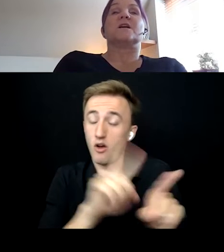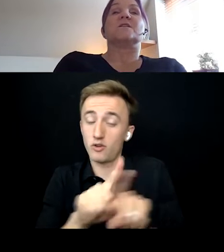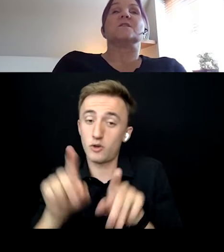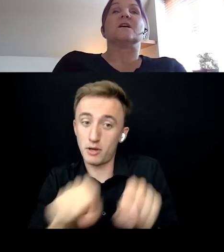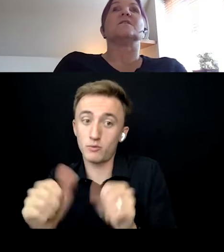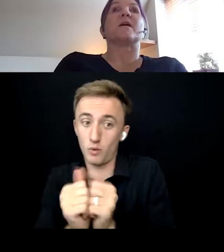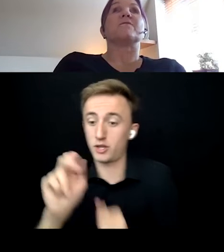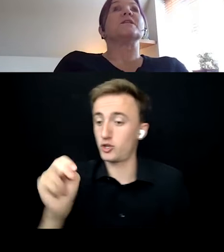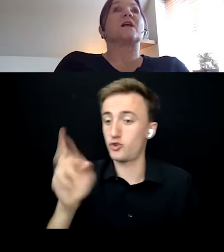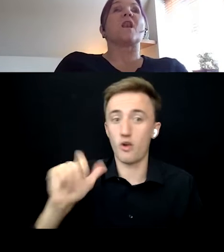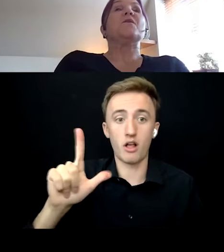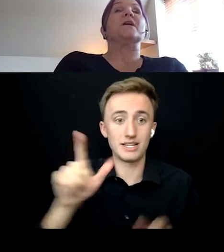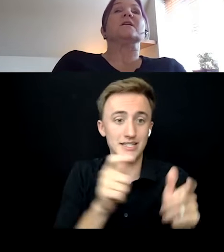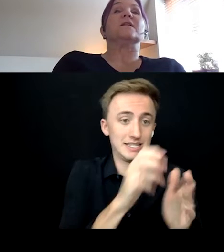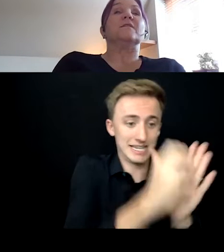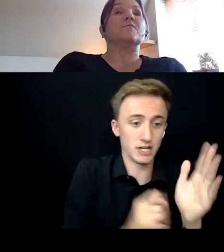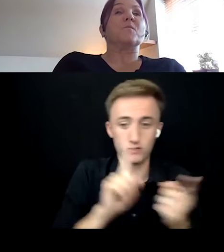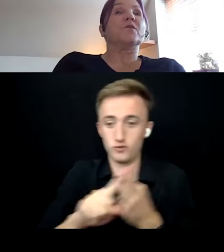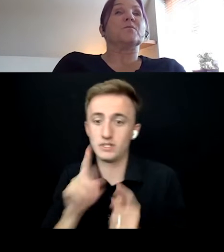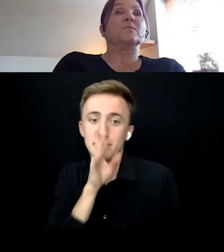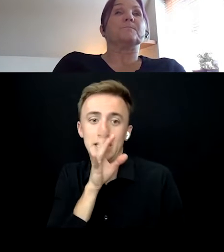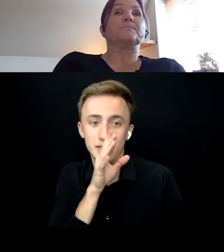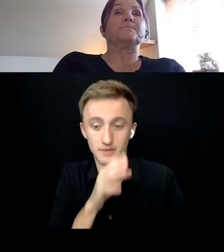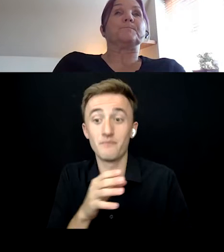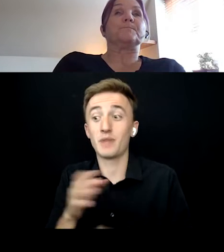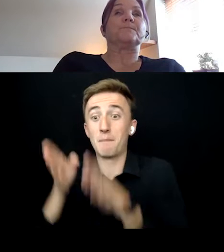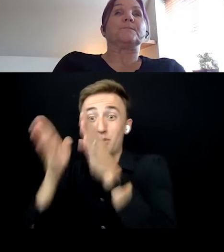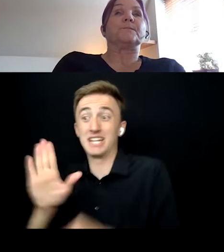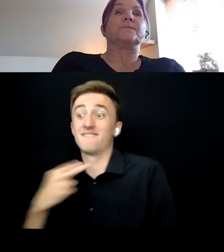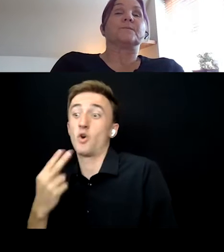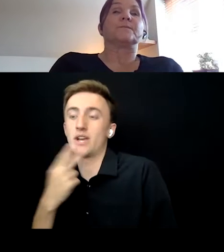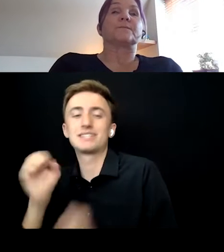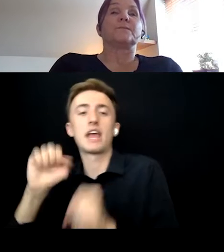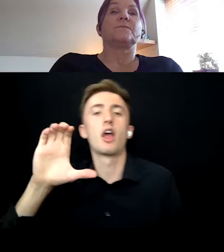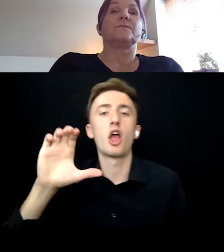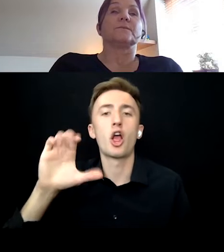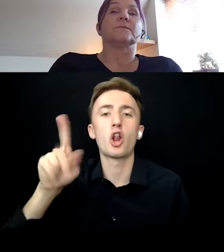engines to make voice cloning more possible. >> Neural TTS can transfer of the prostatic